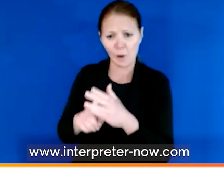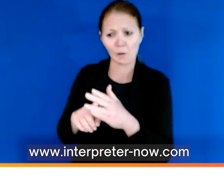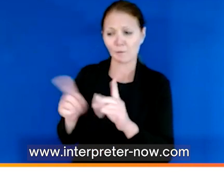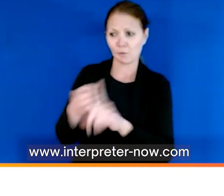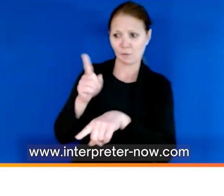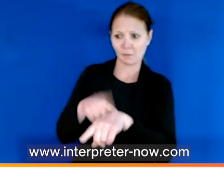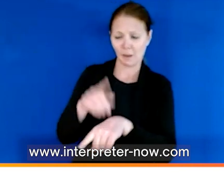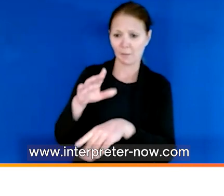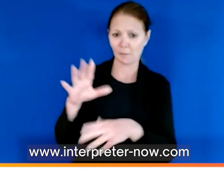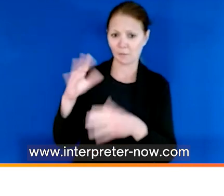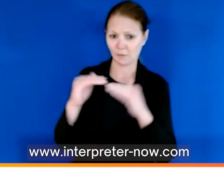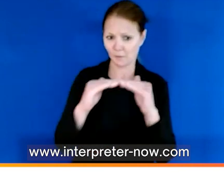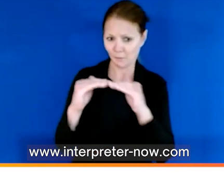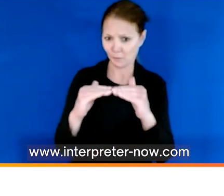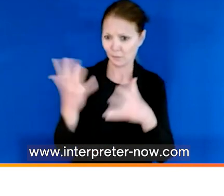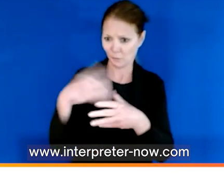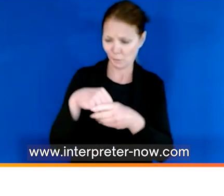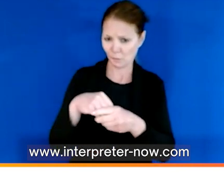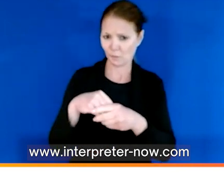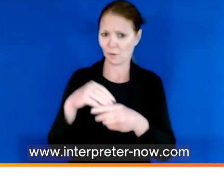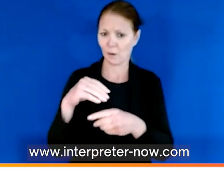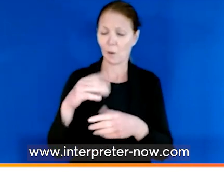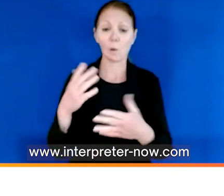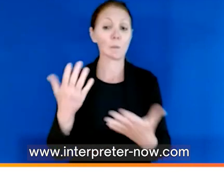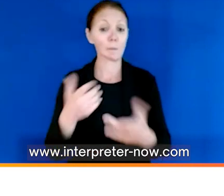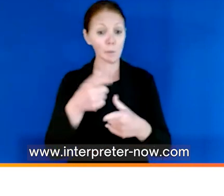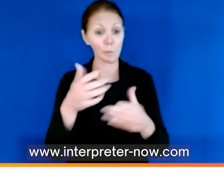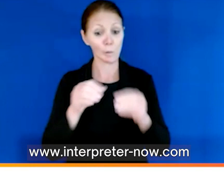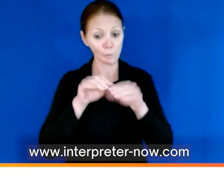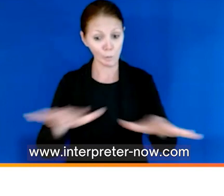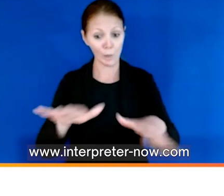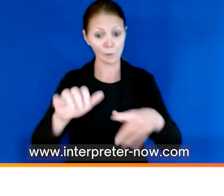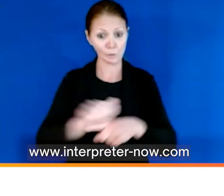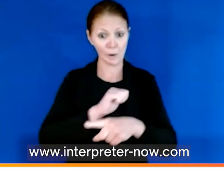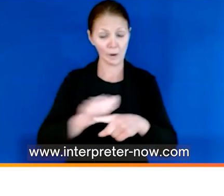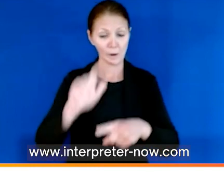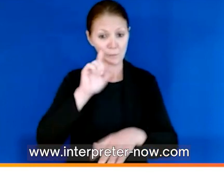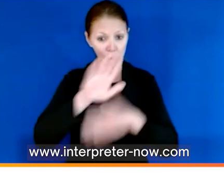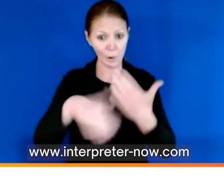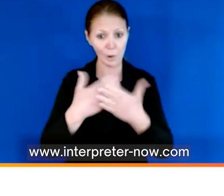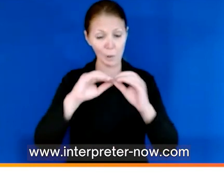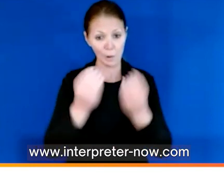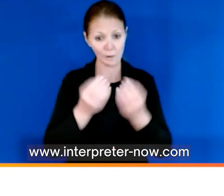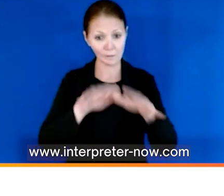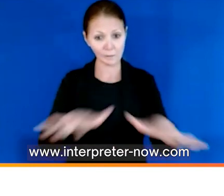Or you're looking to roll out training across your organization, we would love to talk with